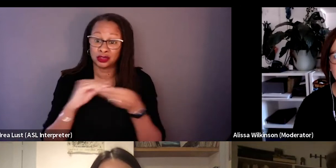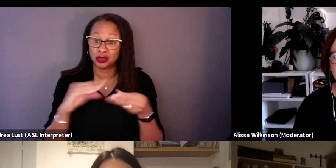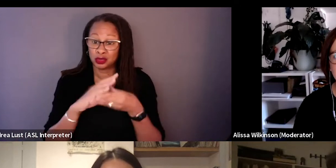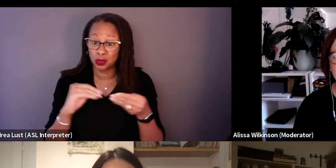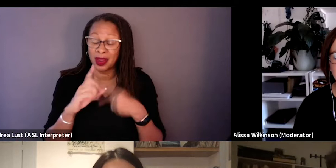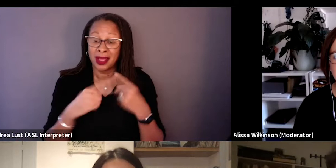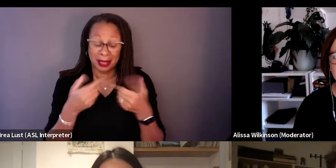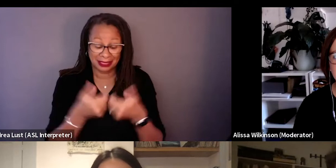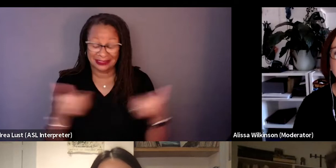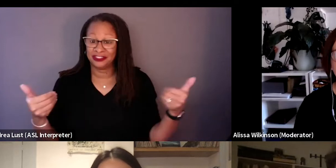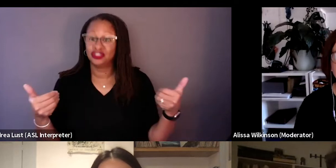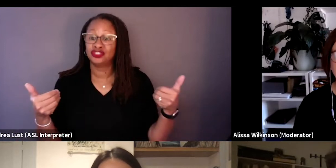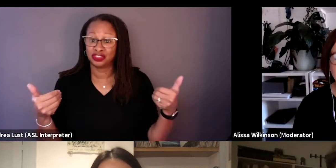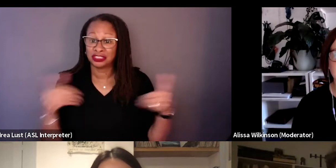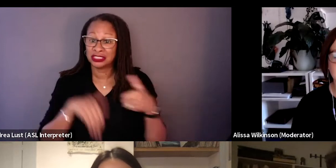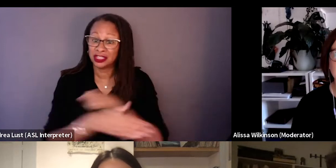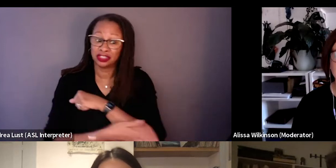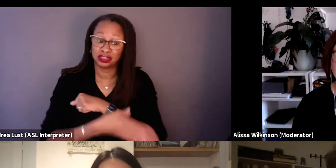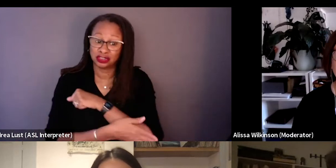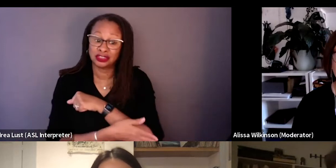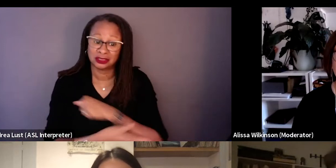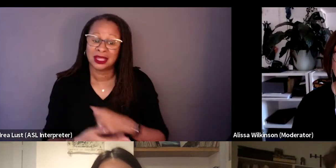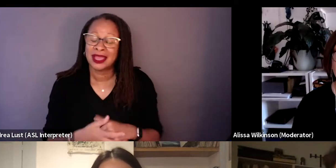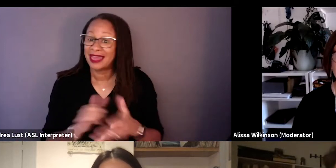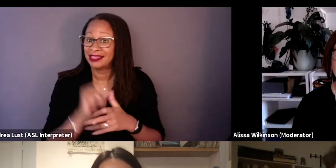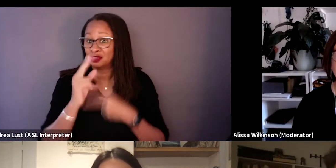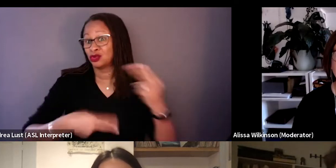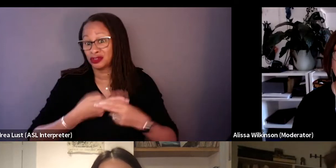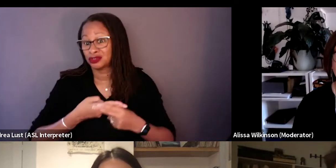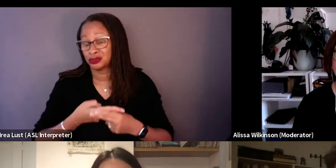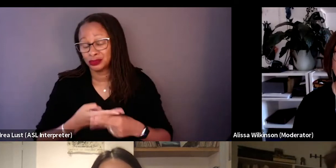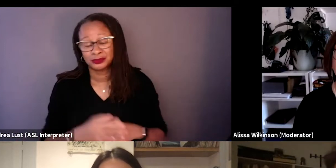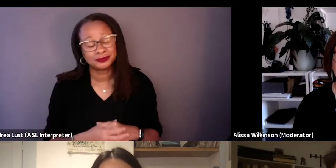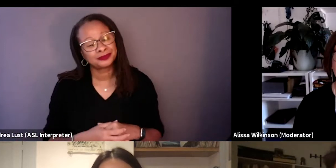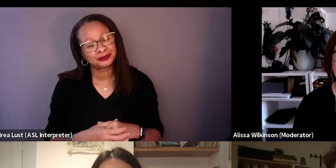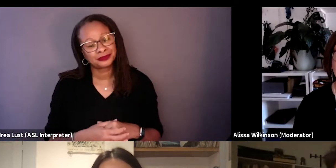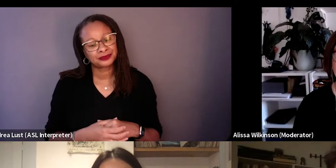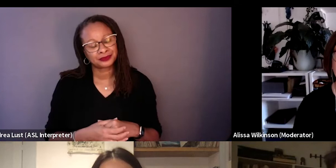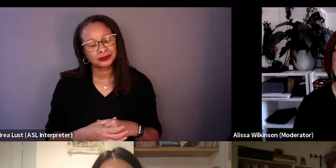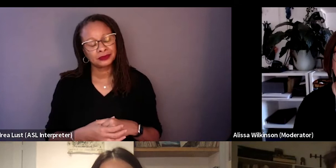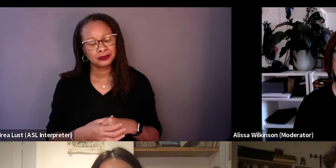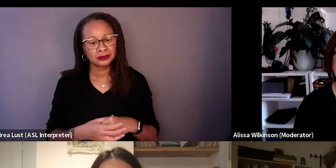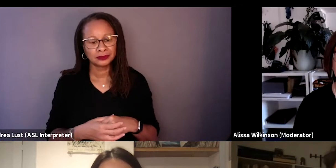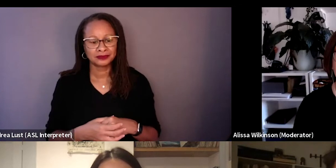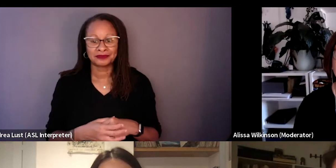which is a division which is universal. It's, it's not Afghanistan only